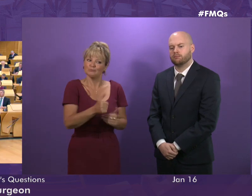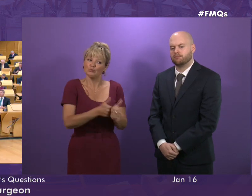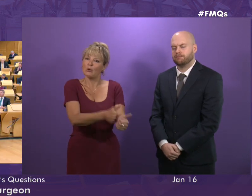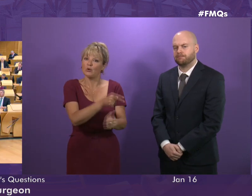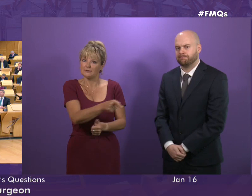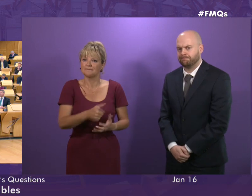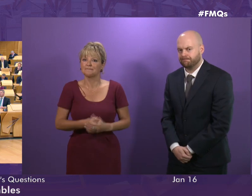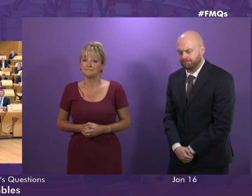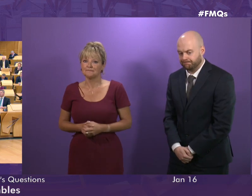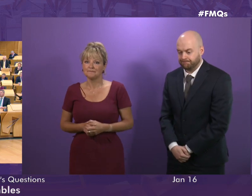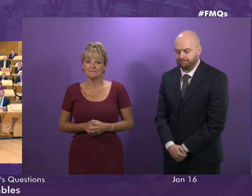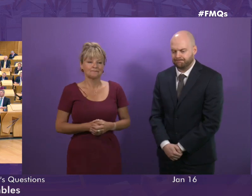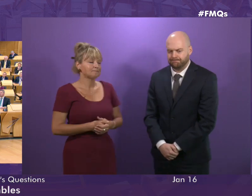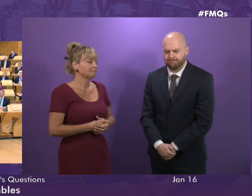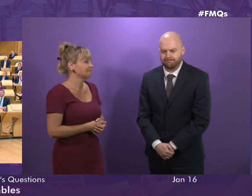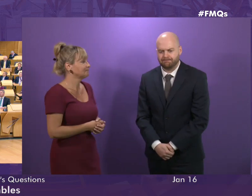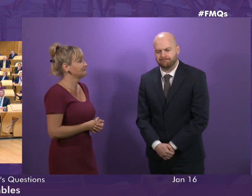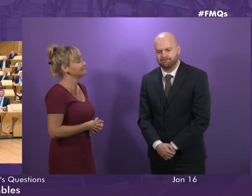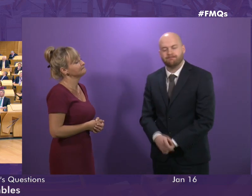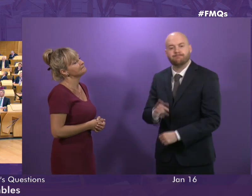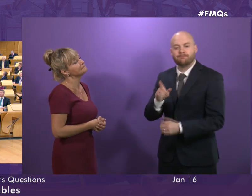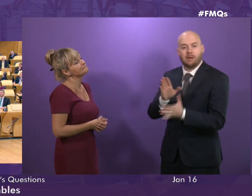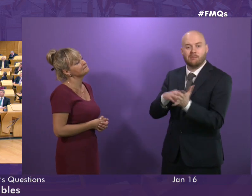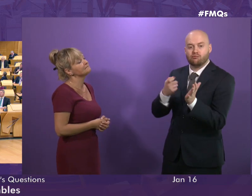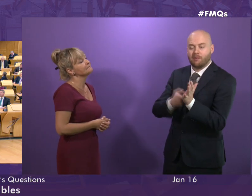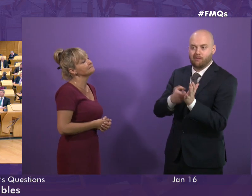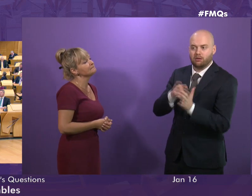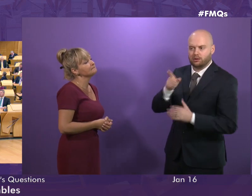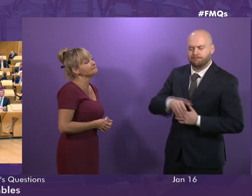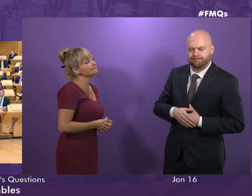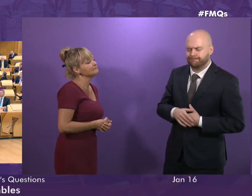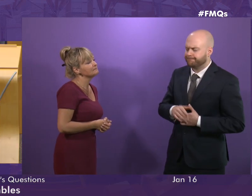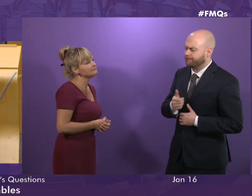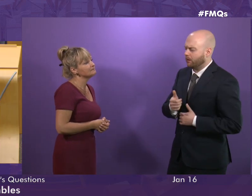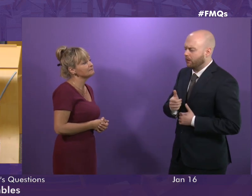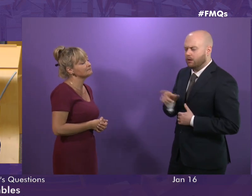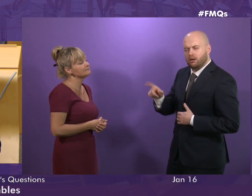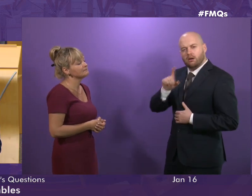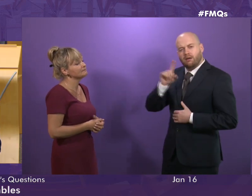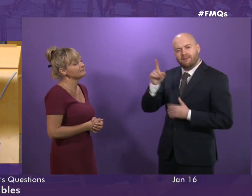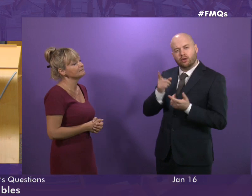The First Minister is fond of talking about democratic mandates, but does she recognise